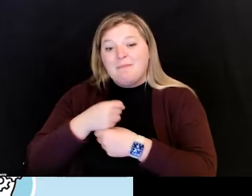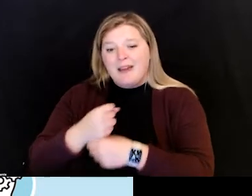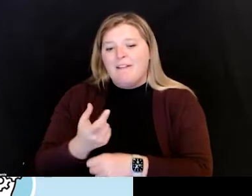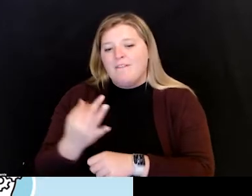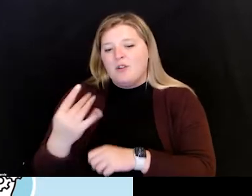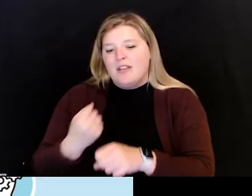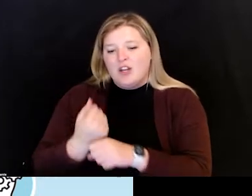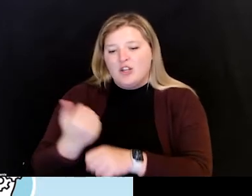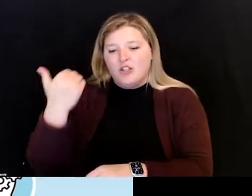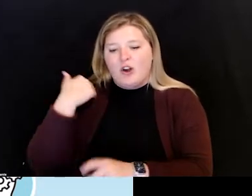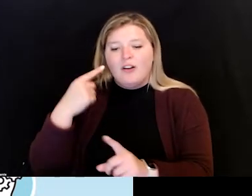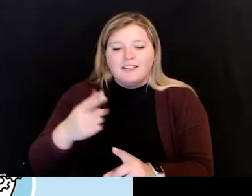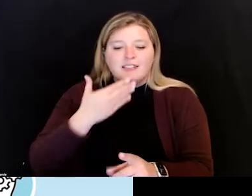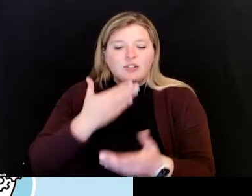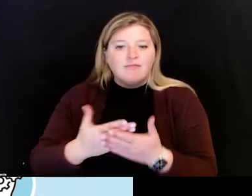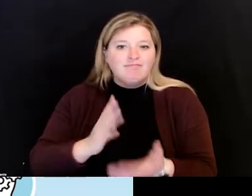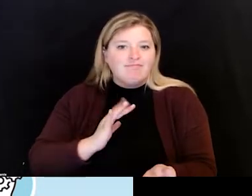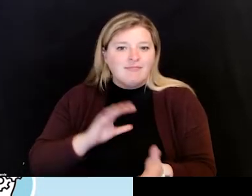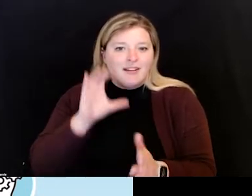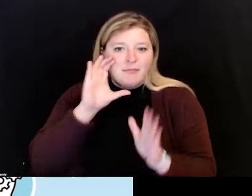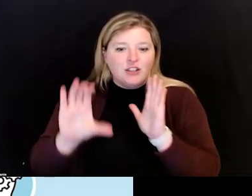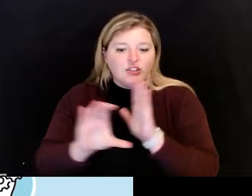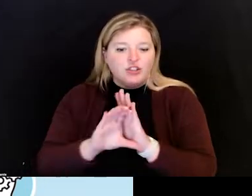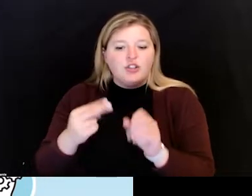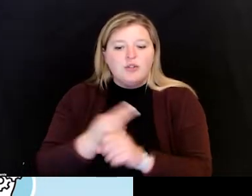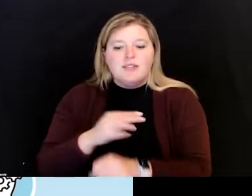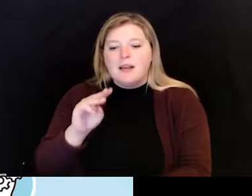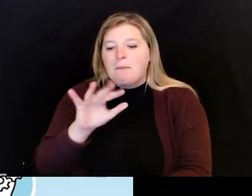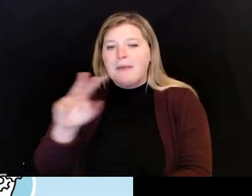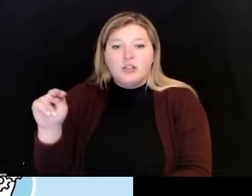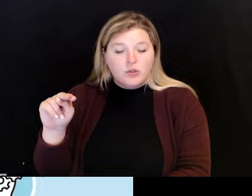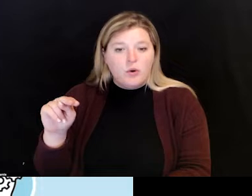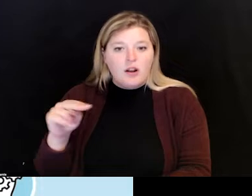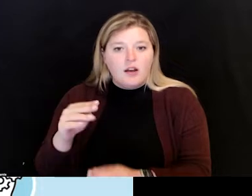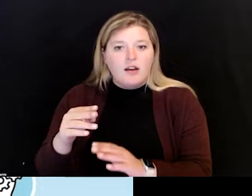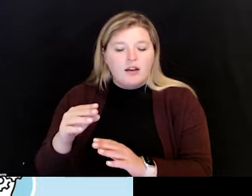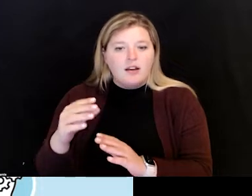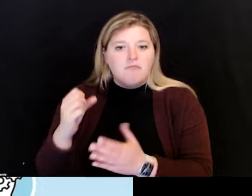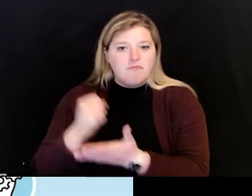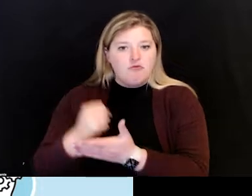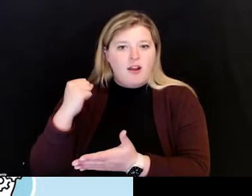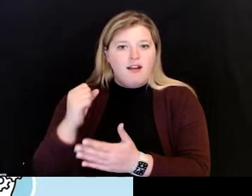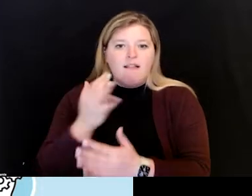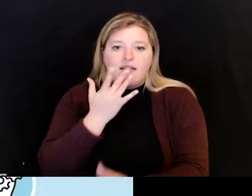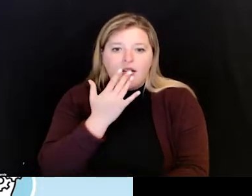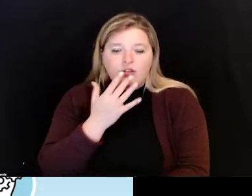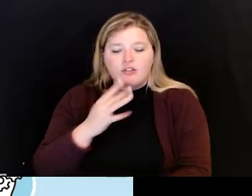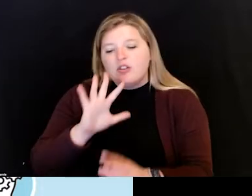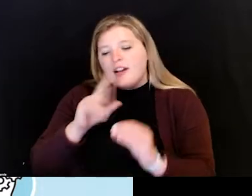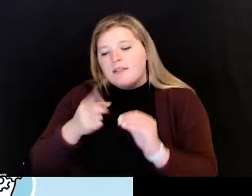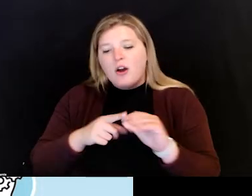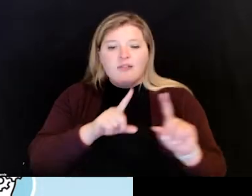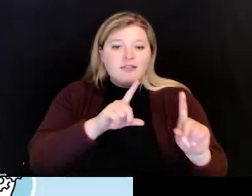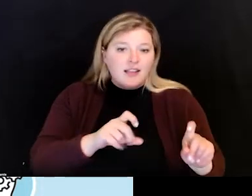And it's an infographic using the Minnesota state brand colors that talks about the testing and review process